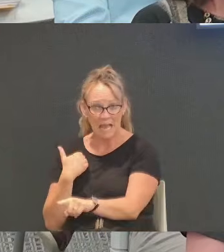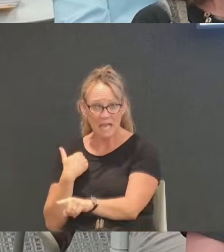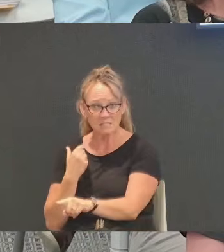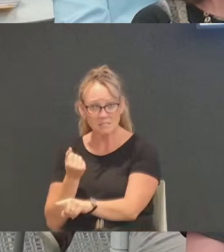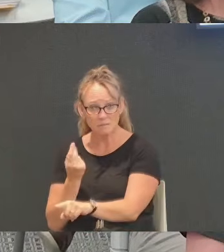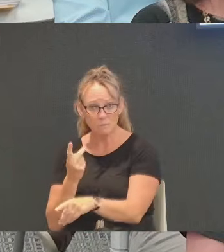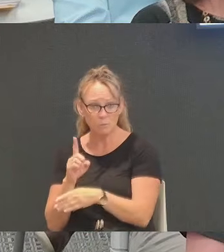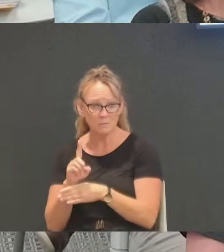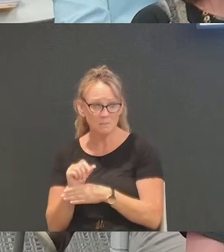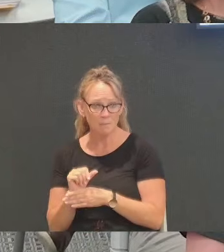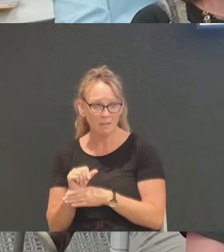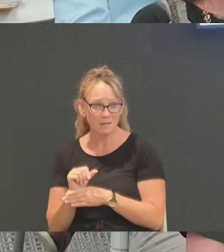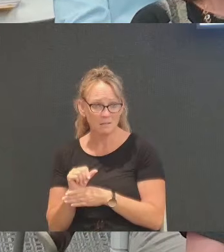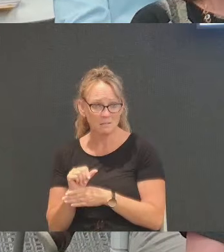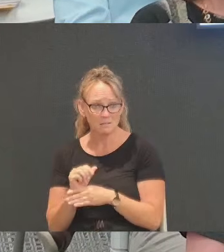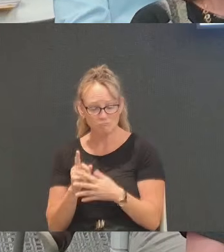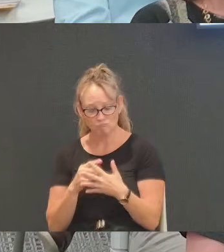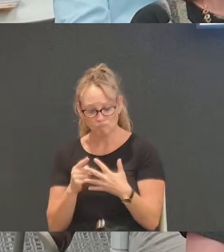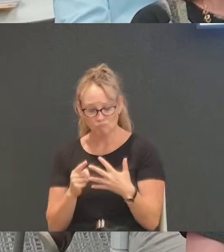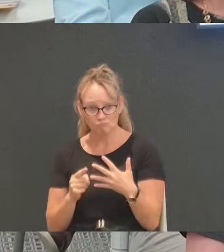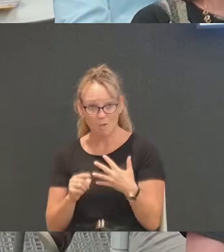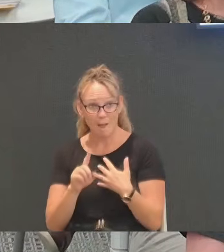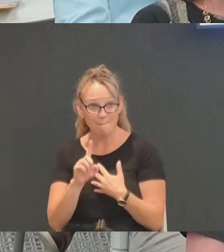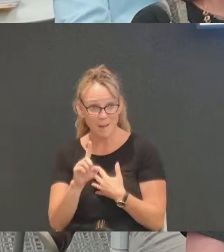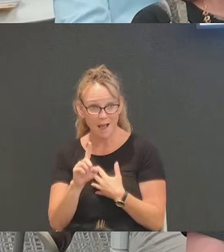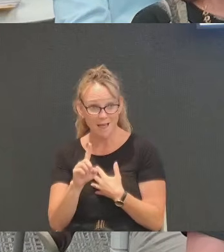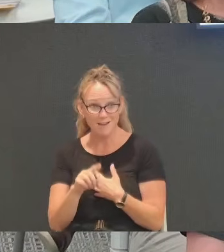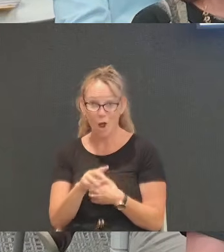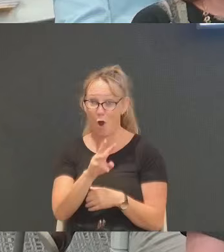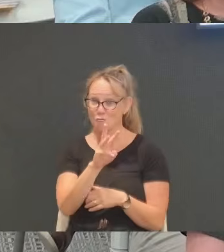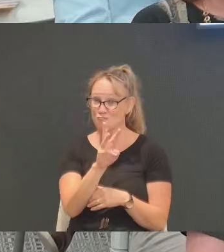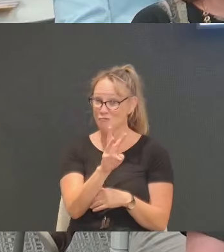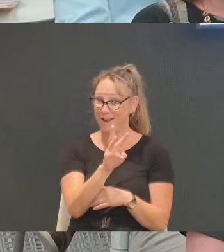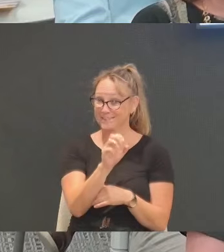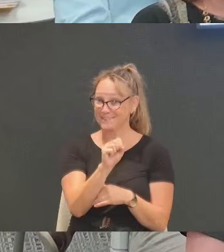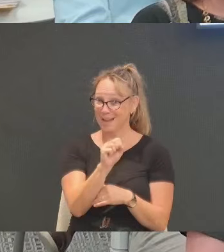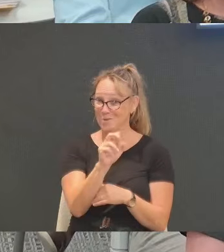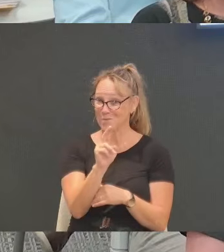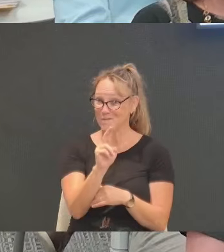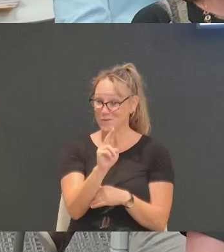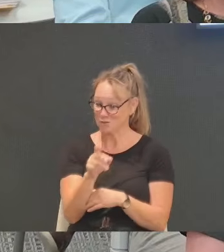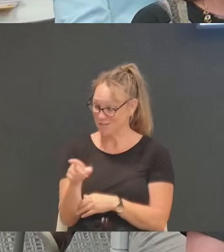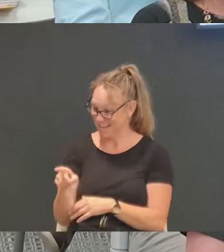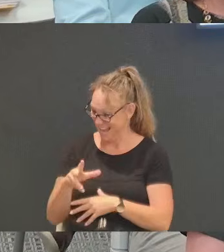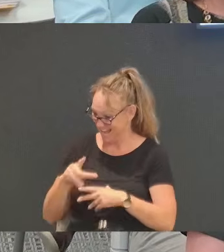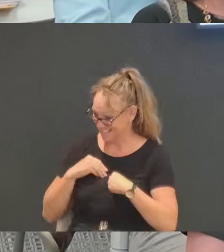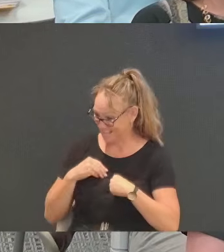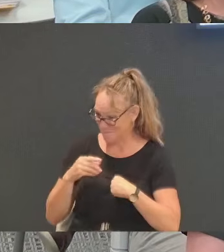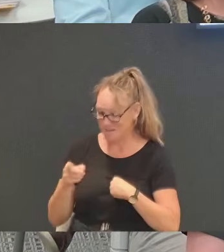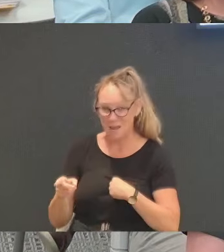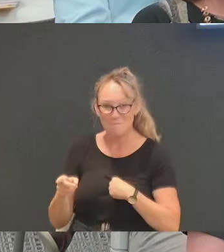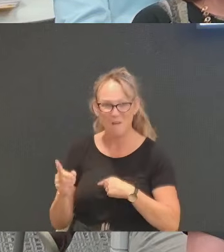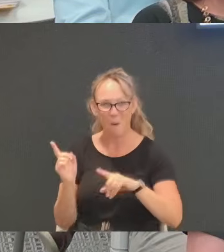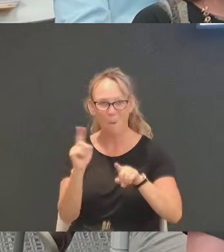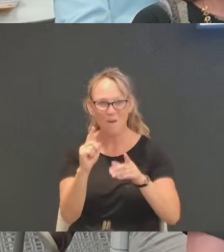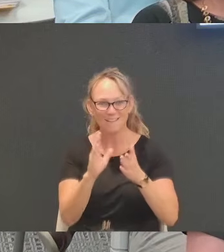but was able to get accepted into Wright State University where he graduated which was amazing.